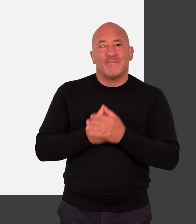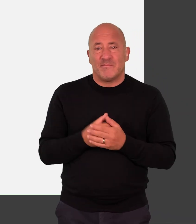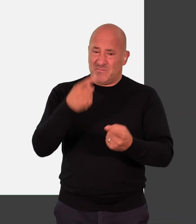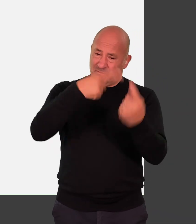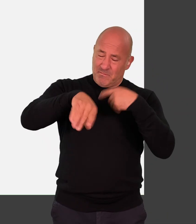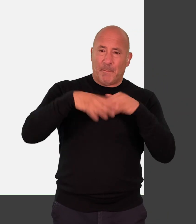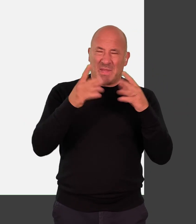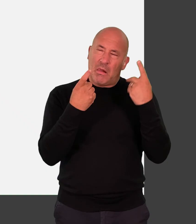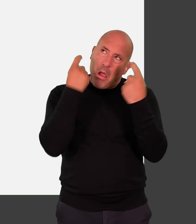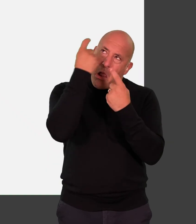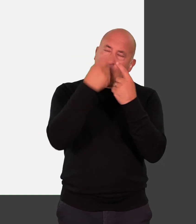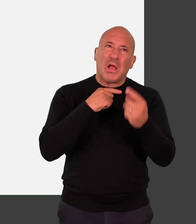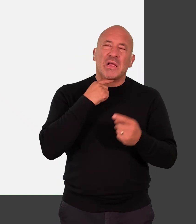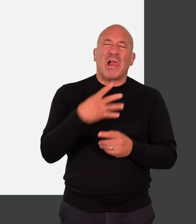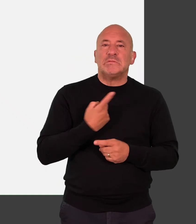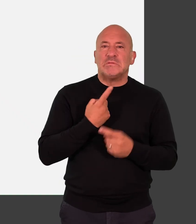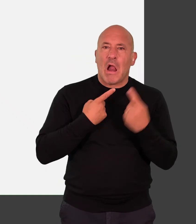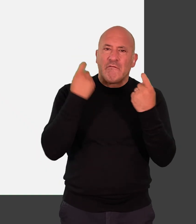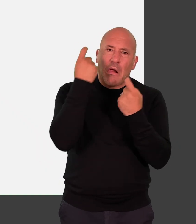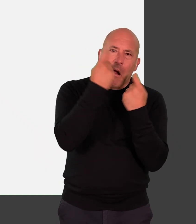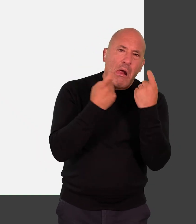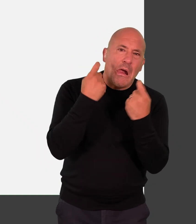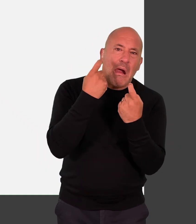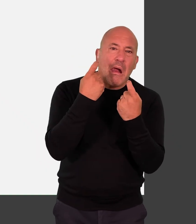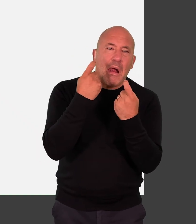Only those who have had suicidal thinking are in a position